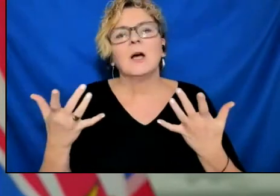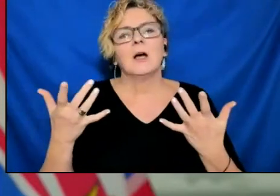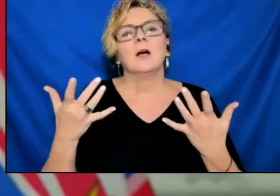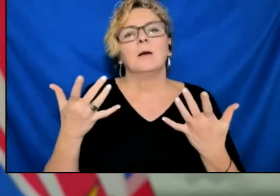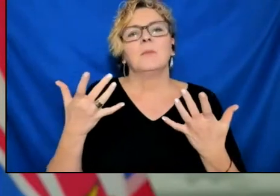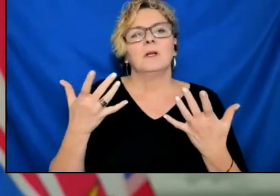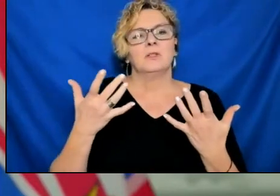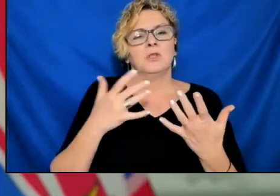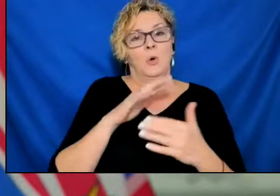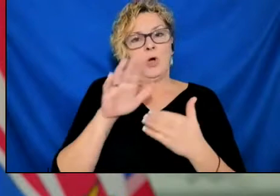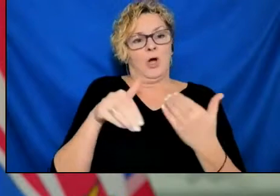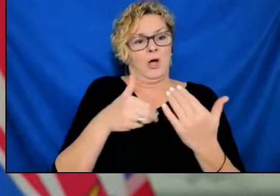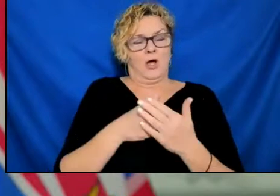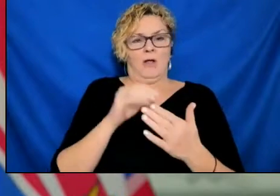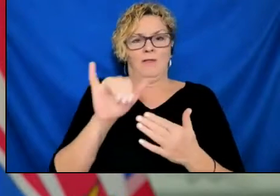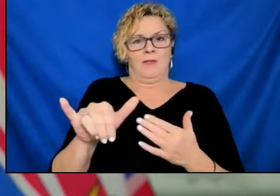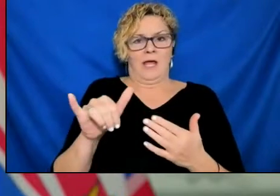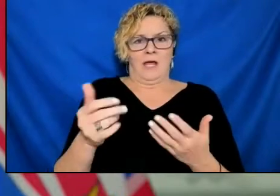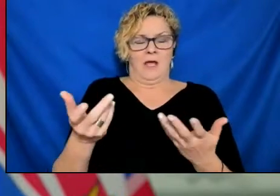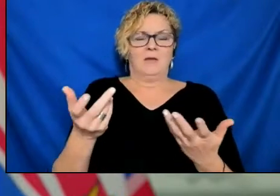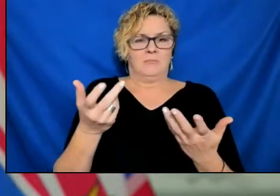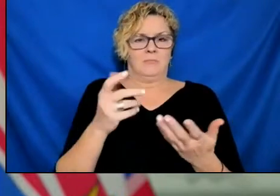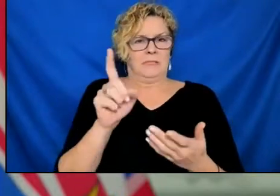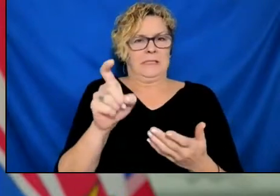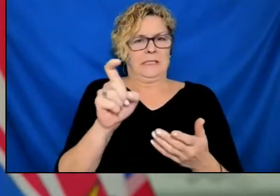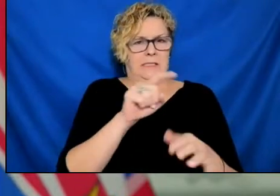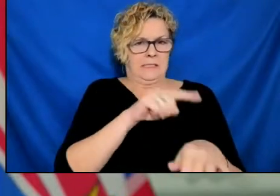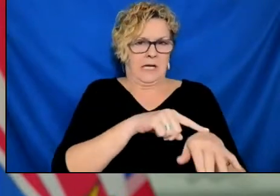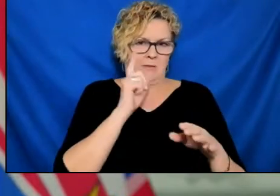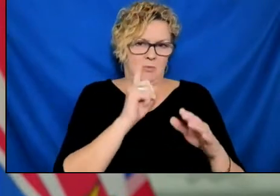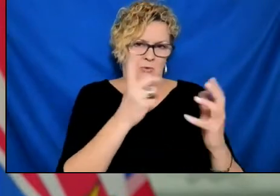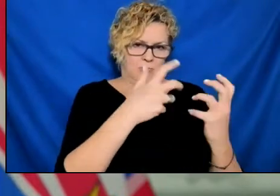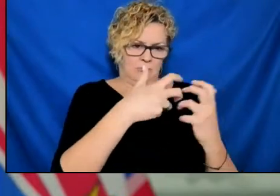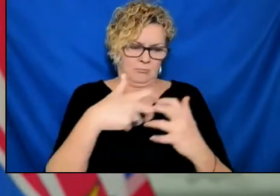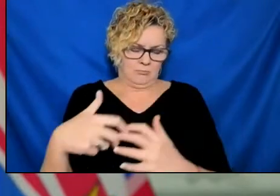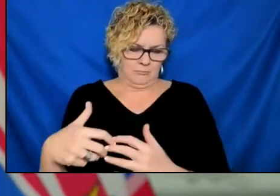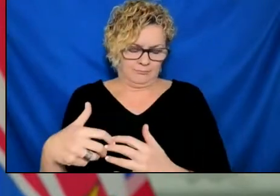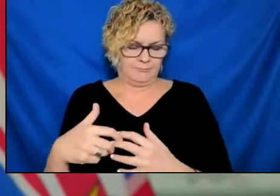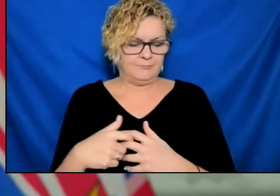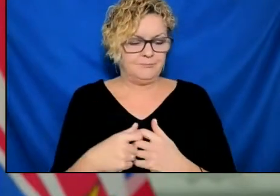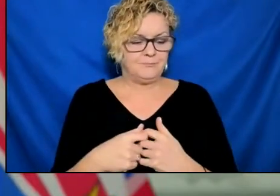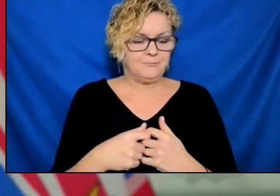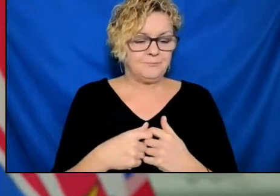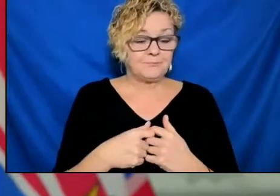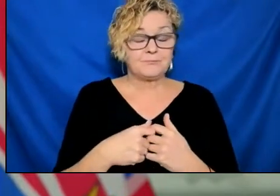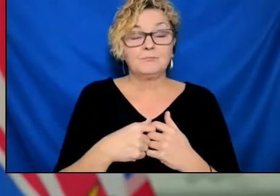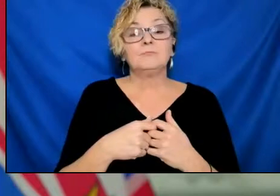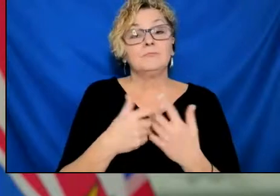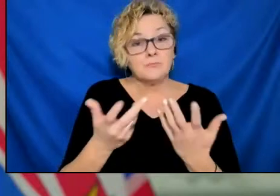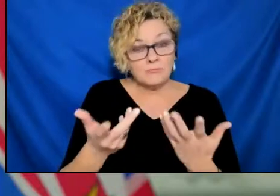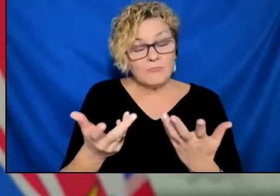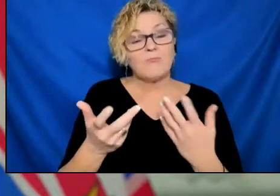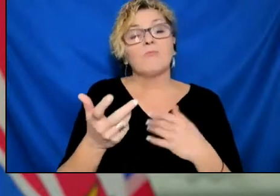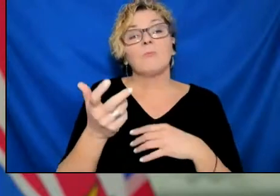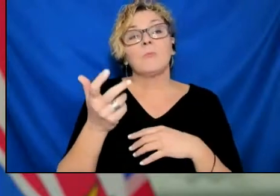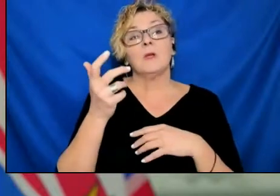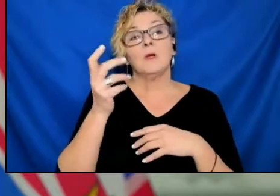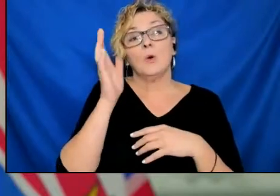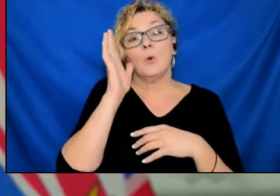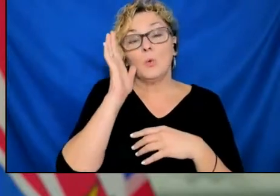understand how Omicron is affecting the schools as well. So these revised protocols for